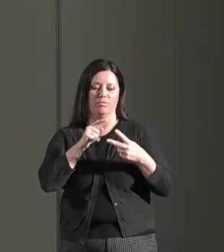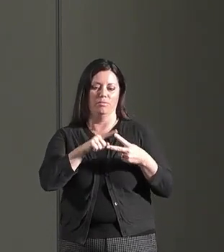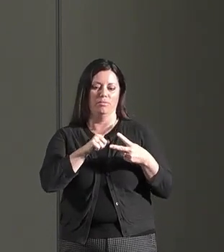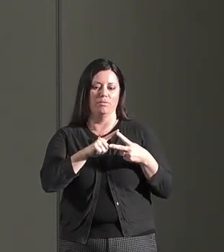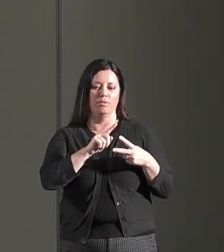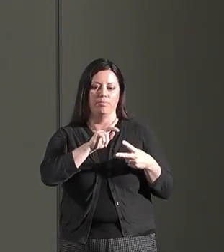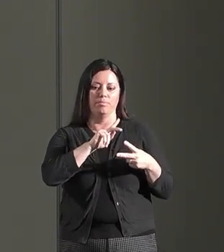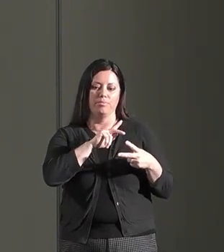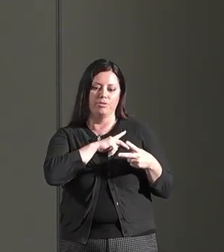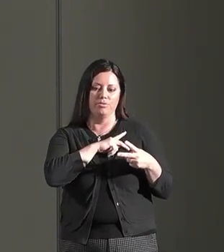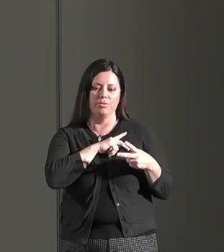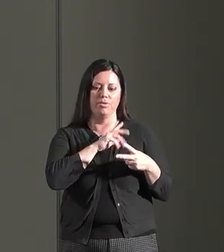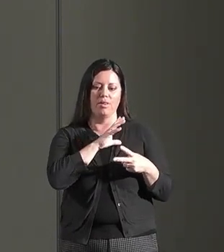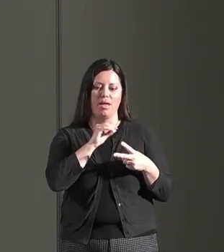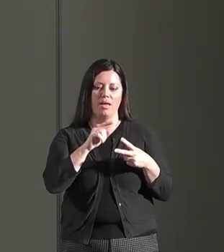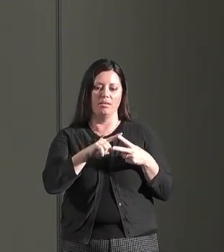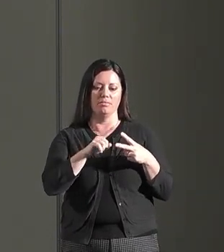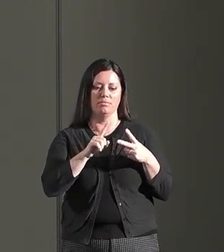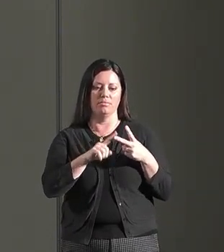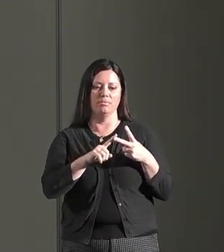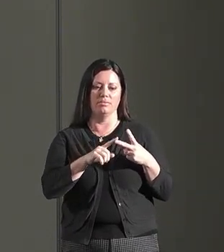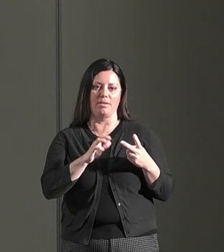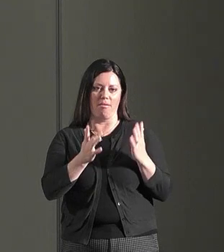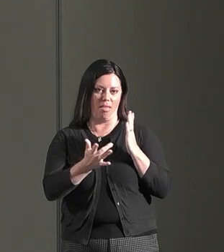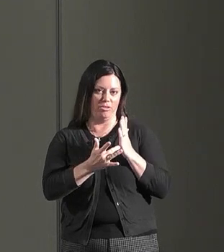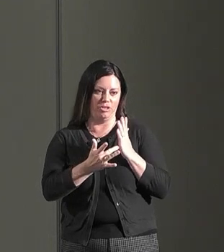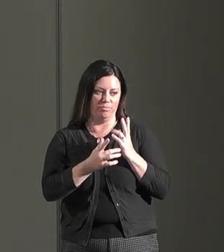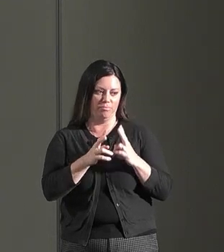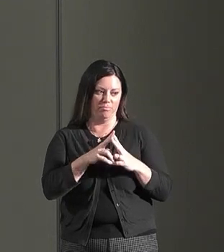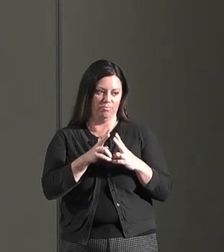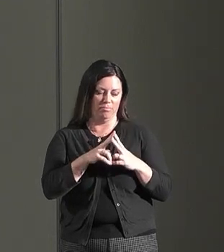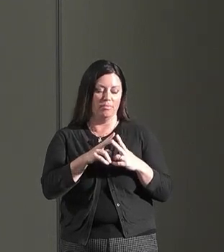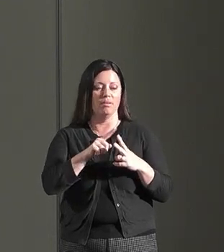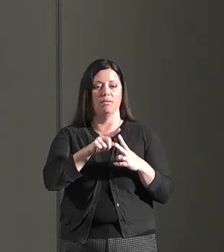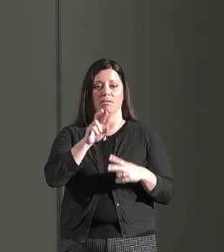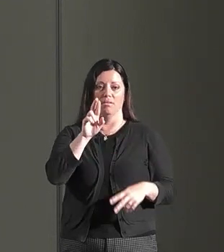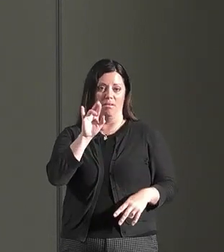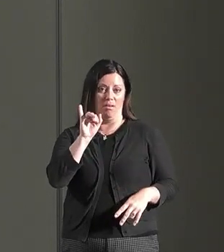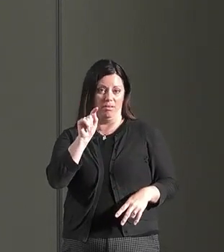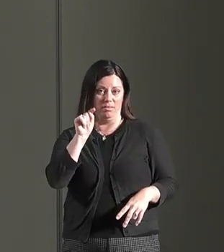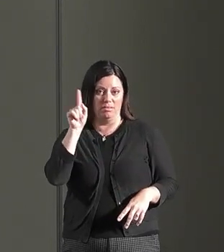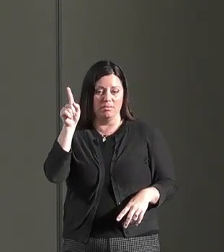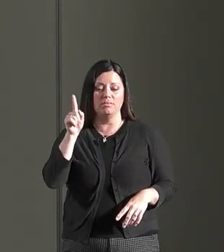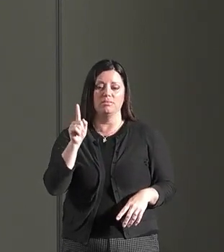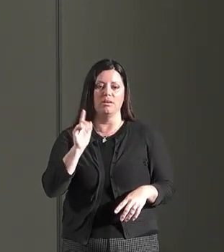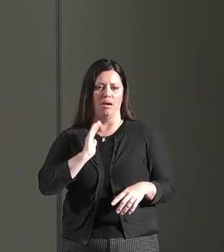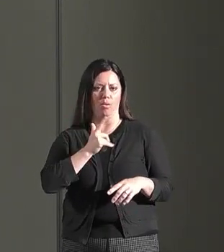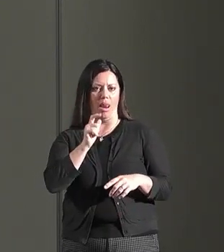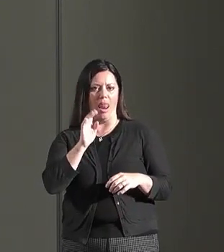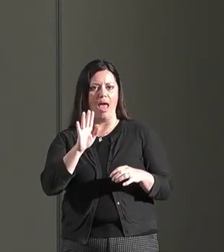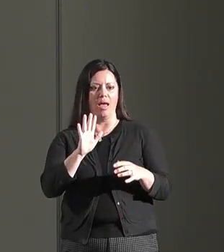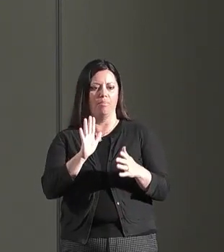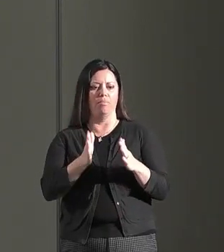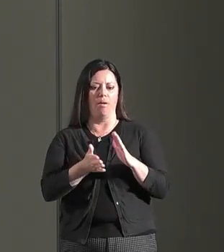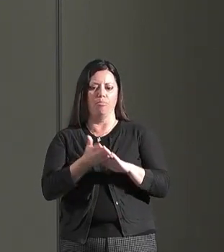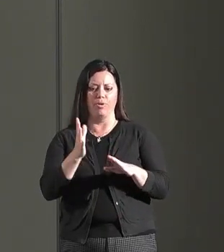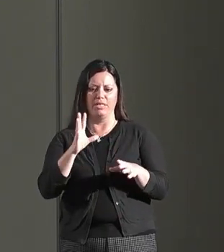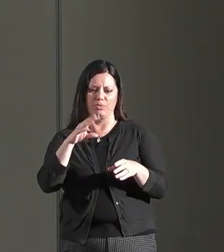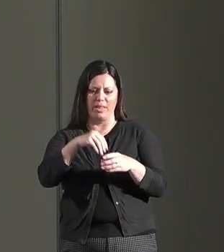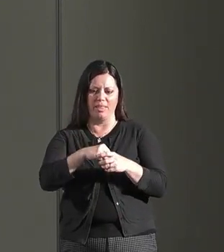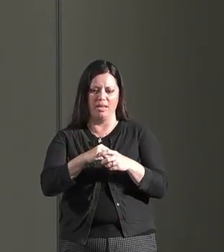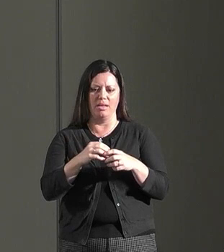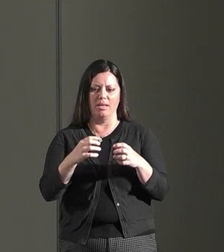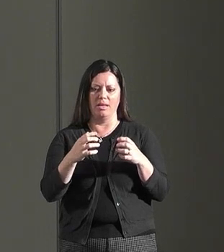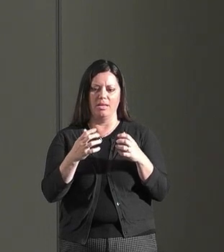and then technology. So at RIT, our lab operates within an academic setting and almost all